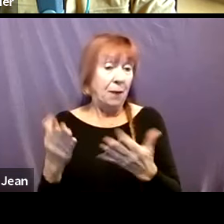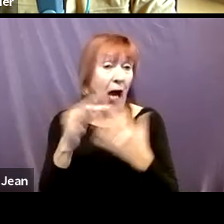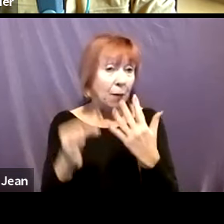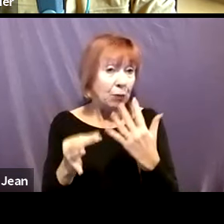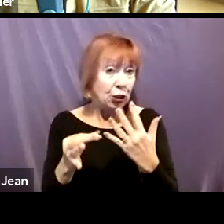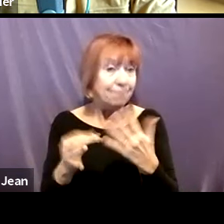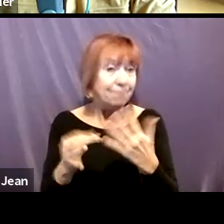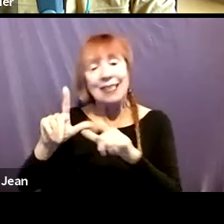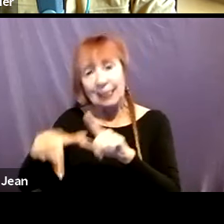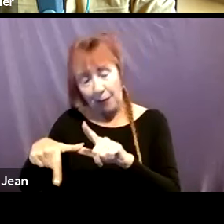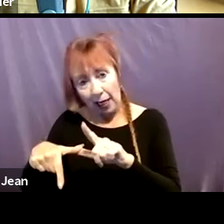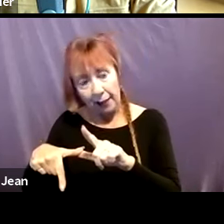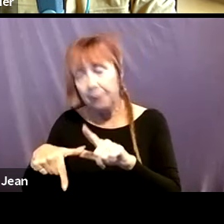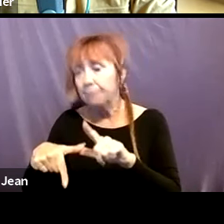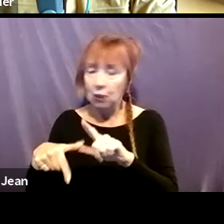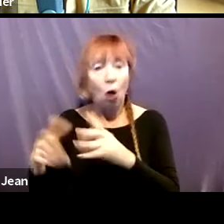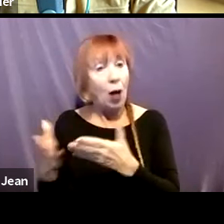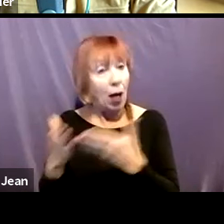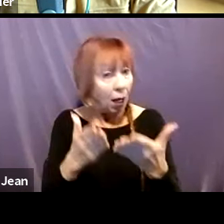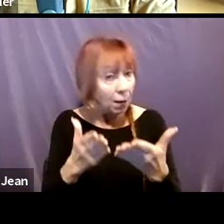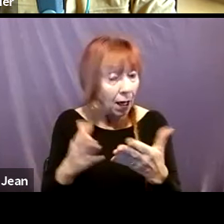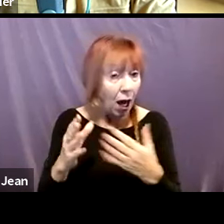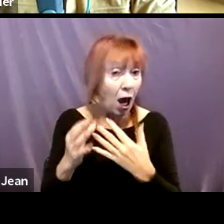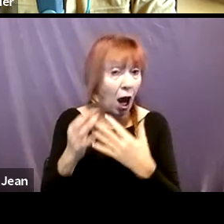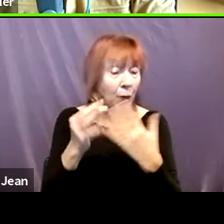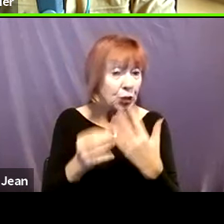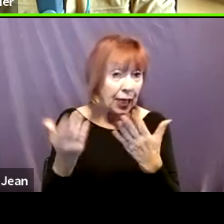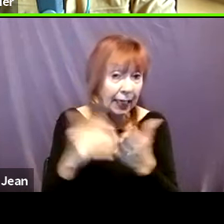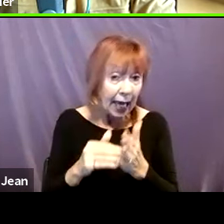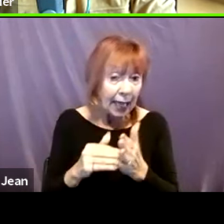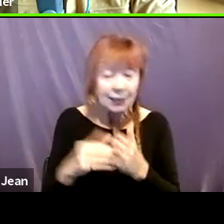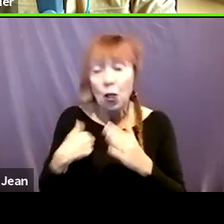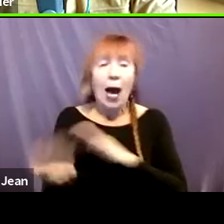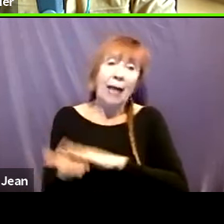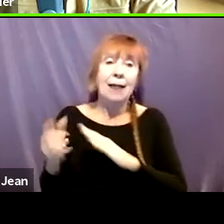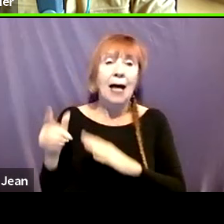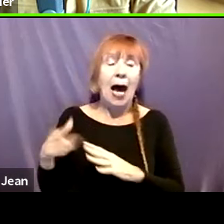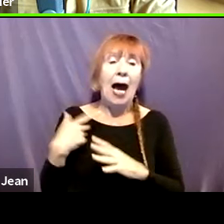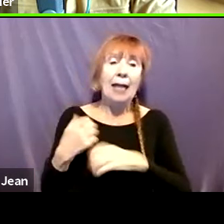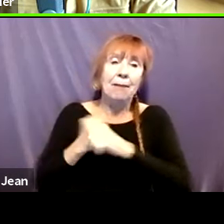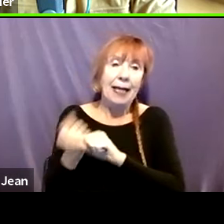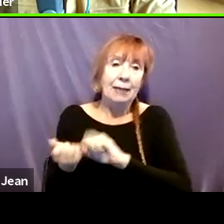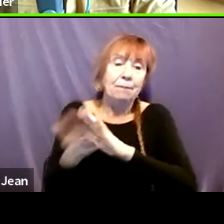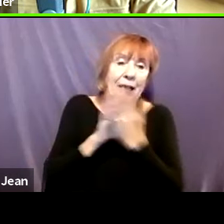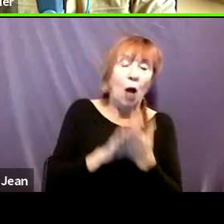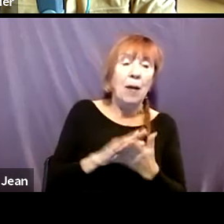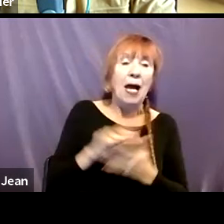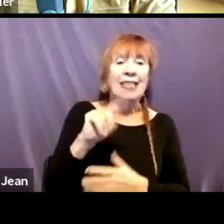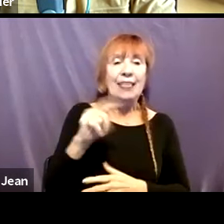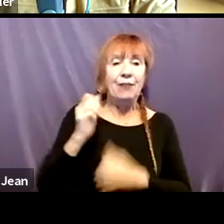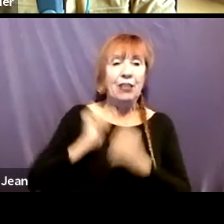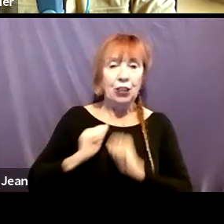and I turned it into a television show, and sold it, so. Wow. But I already had the script, so I didn't have to make the rounds pitching it,